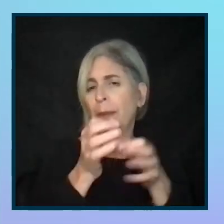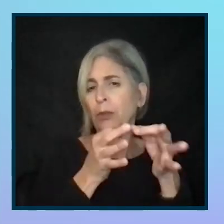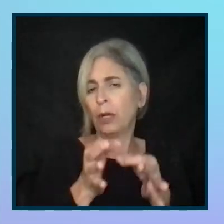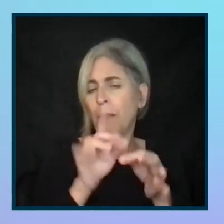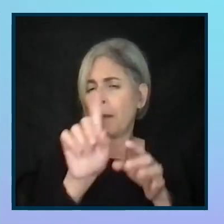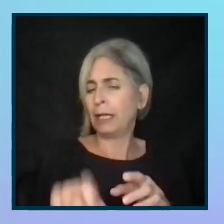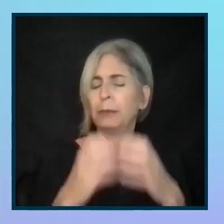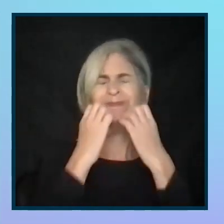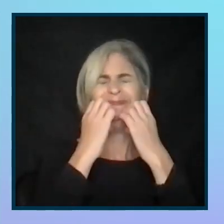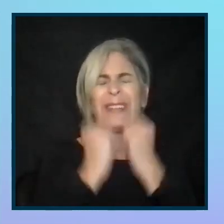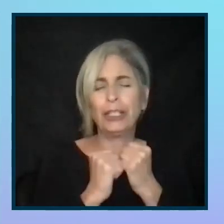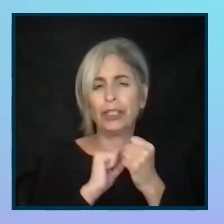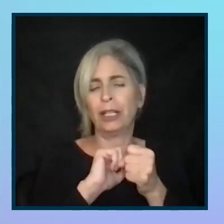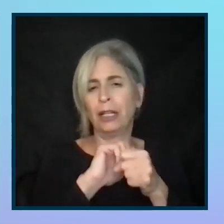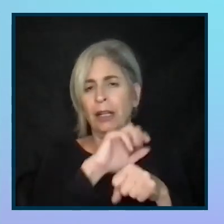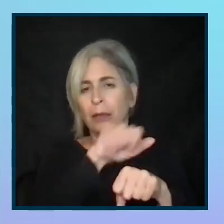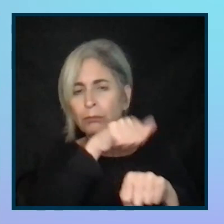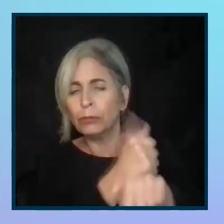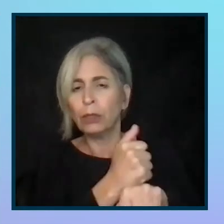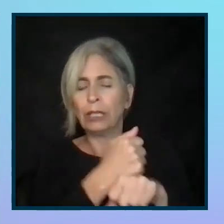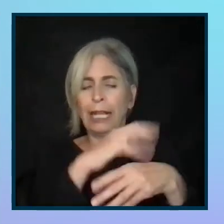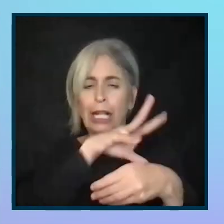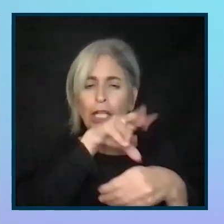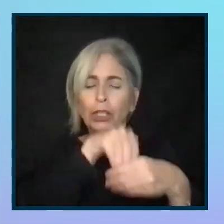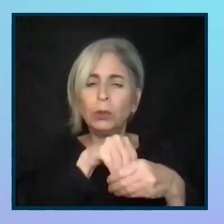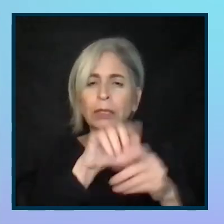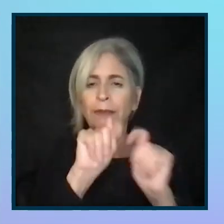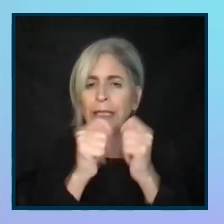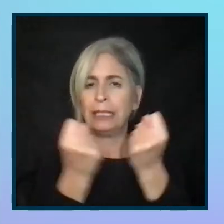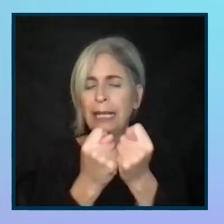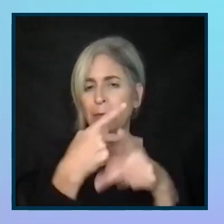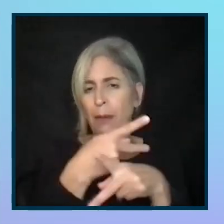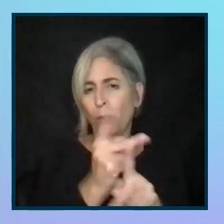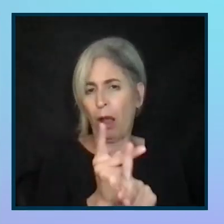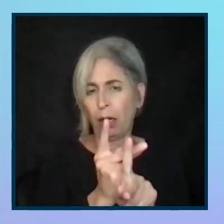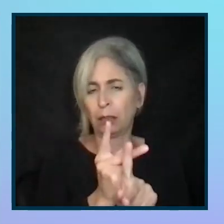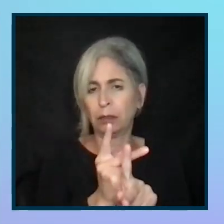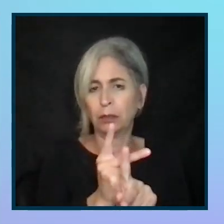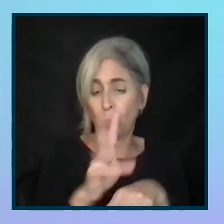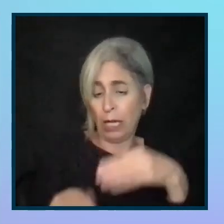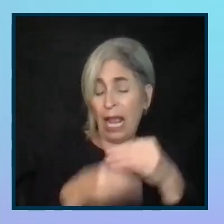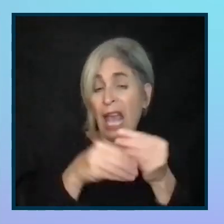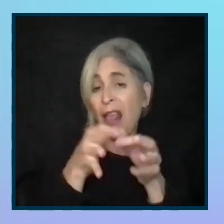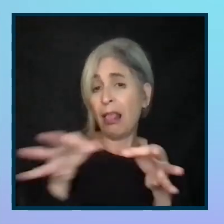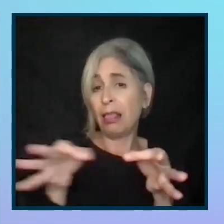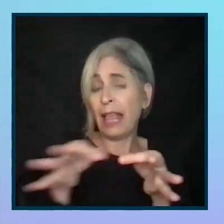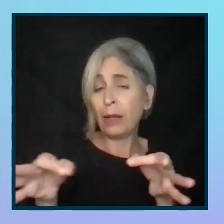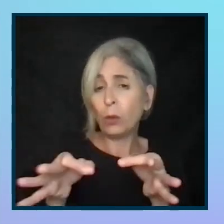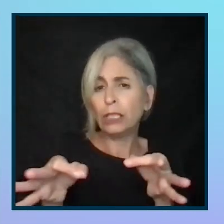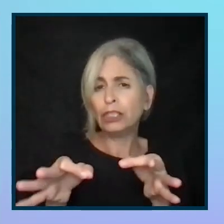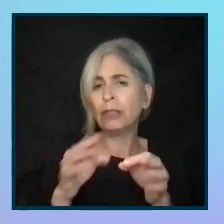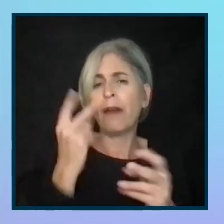about building inclusive teams and products. We've put language in about familiarity with digital accessibility